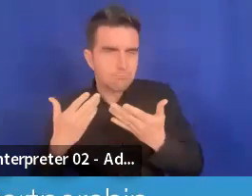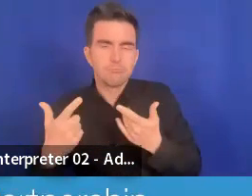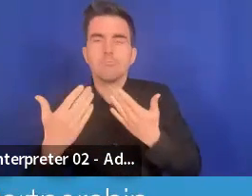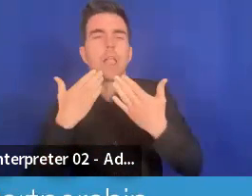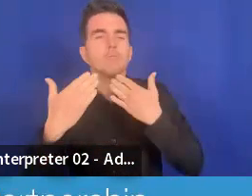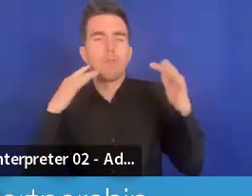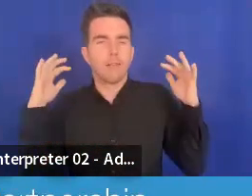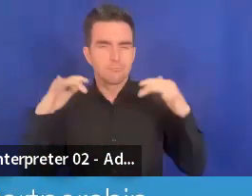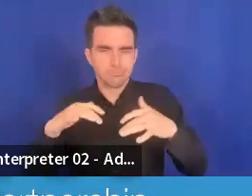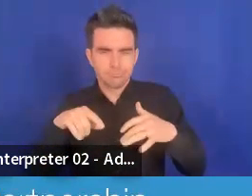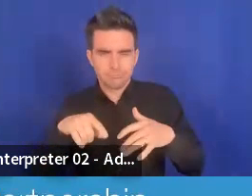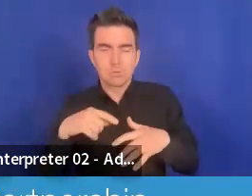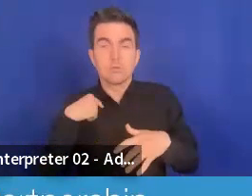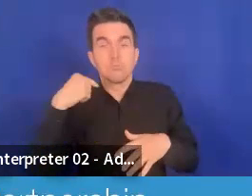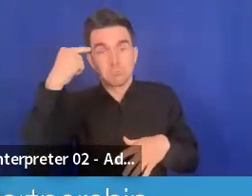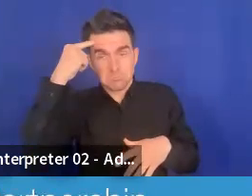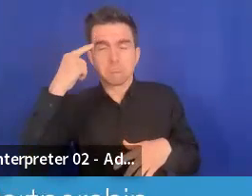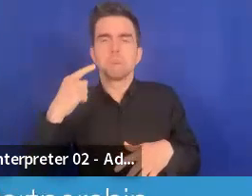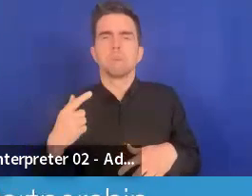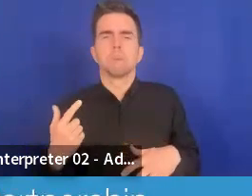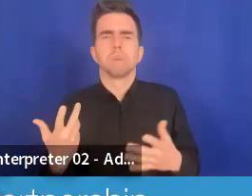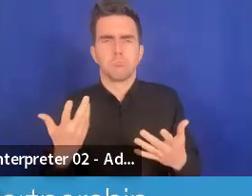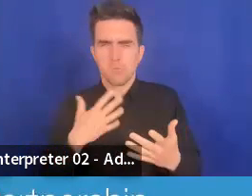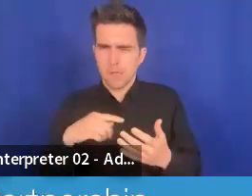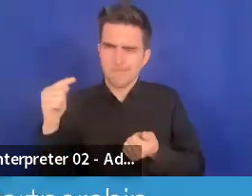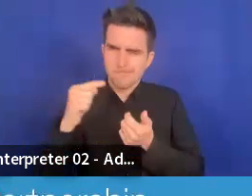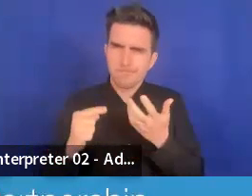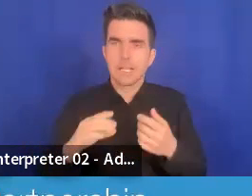ready to send out so that you all have links in one place.